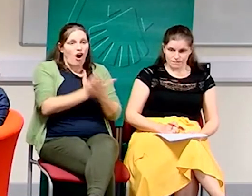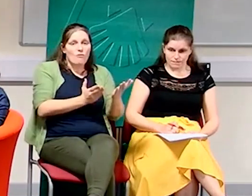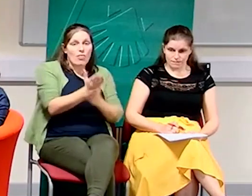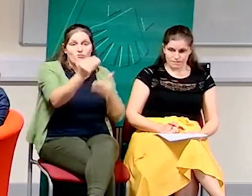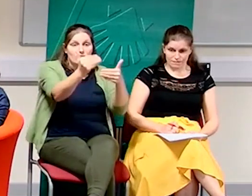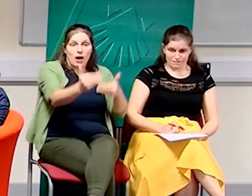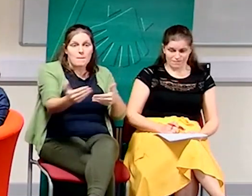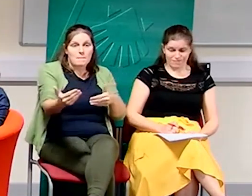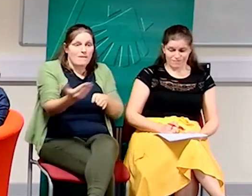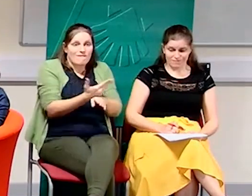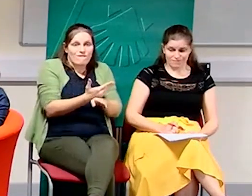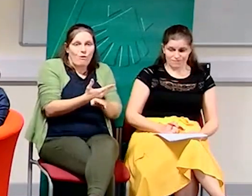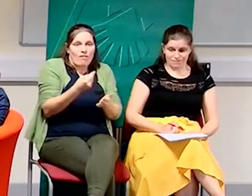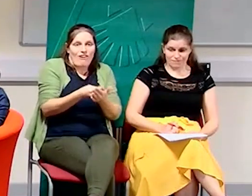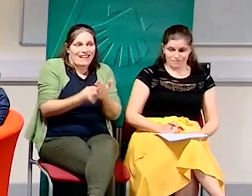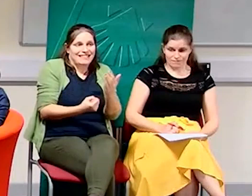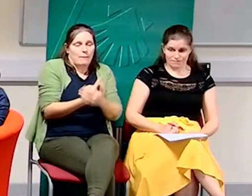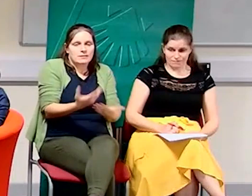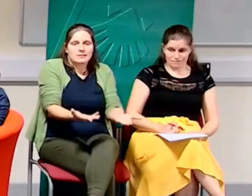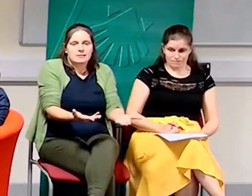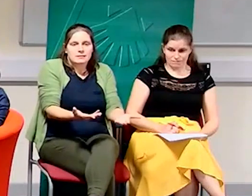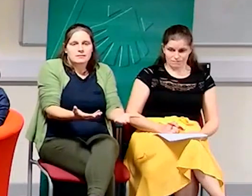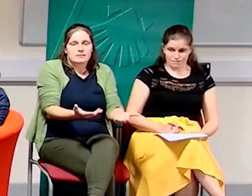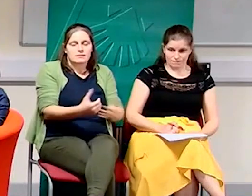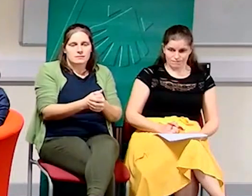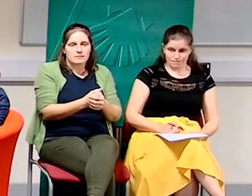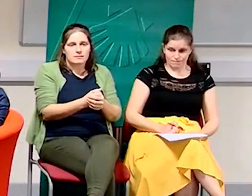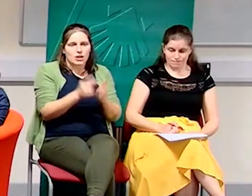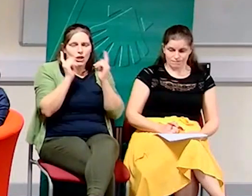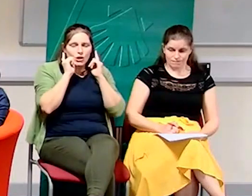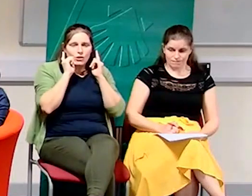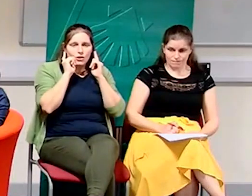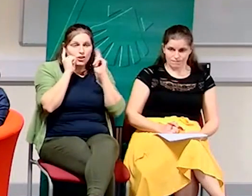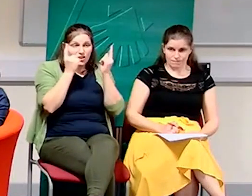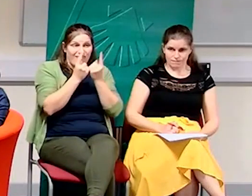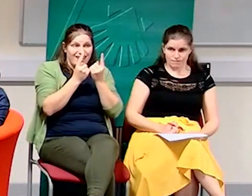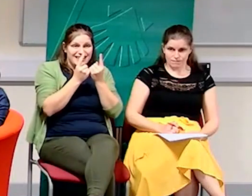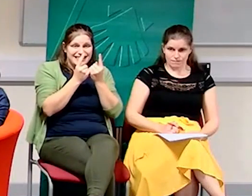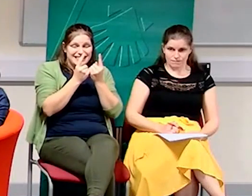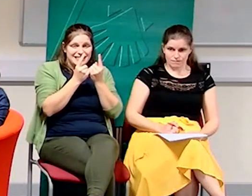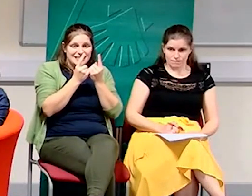that that happens um and universities can't really do much without the help of disabled